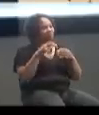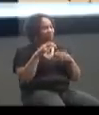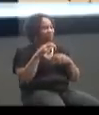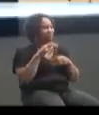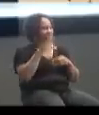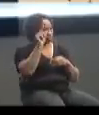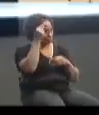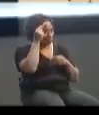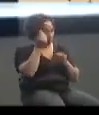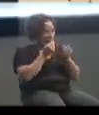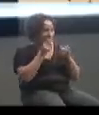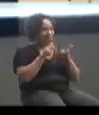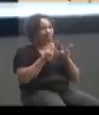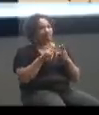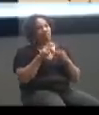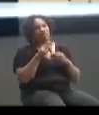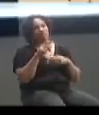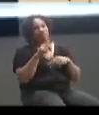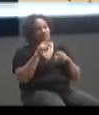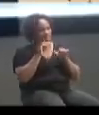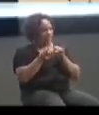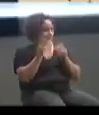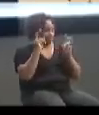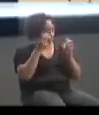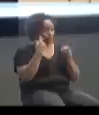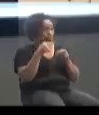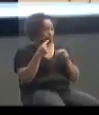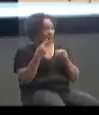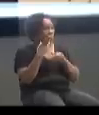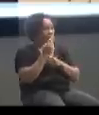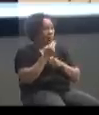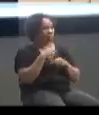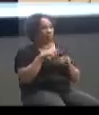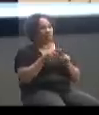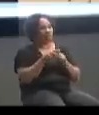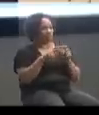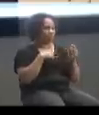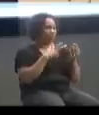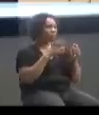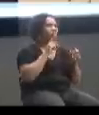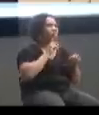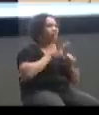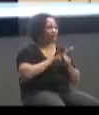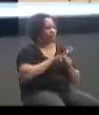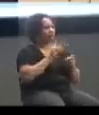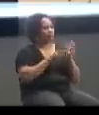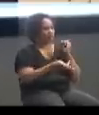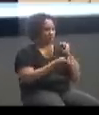WELLNESS INTO THE AGENDA STAYING AT A GREEN HOTEL AND MAKING A PLEDGE TO CONSERVE WATER AND REDUCE WASTE.